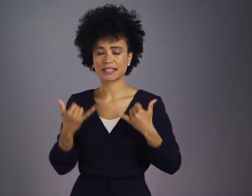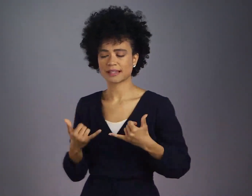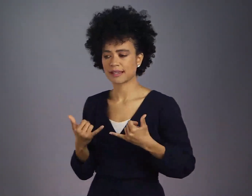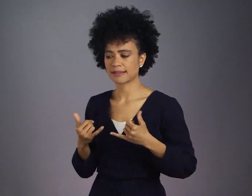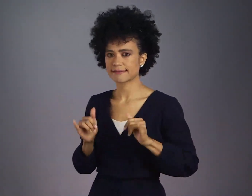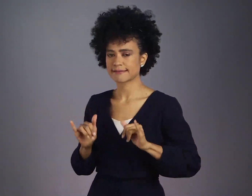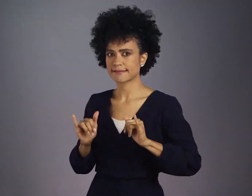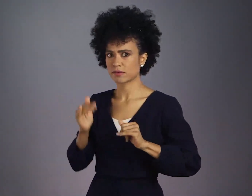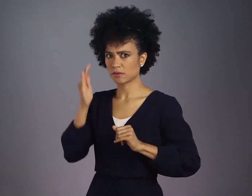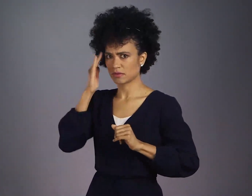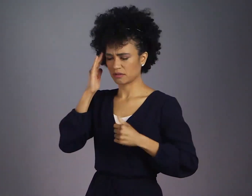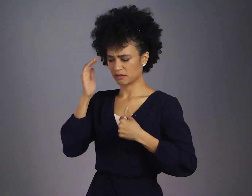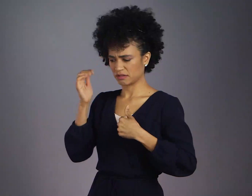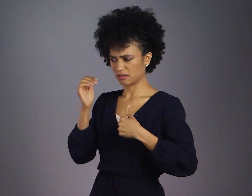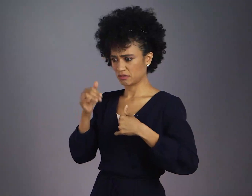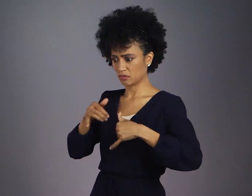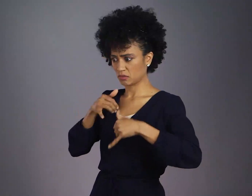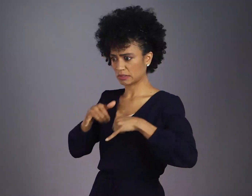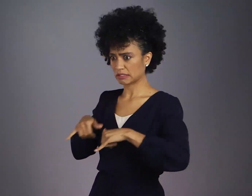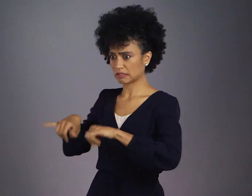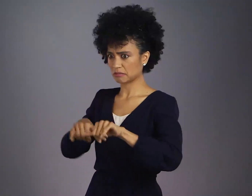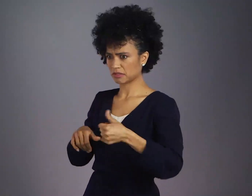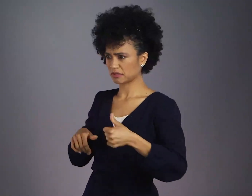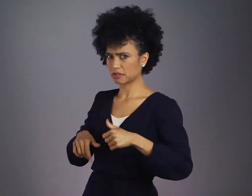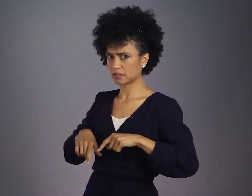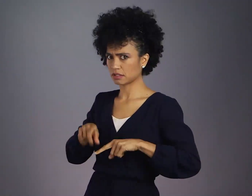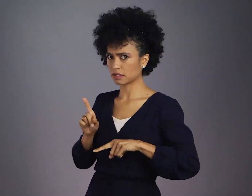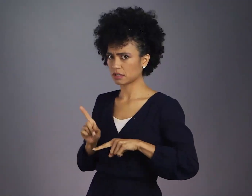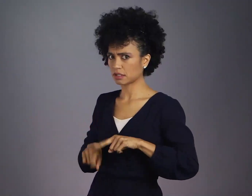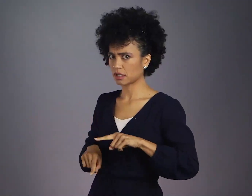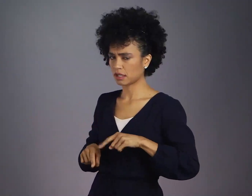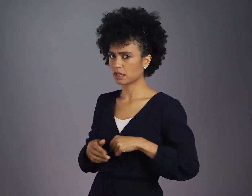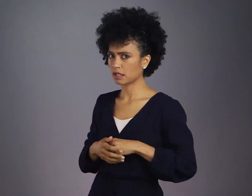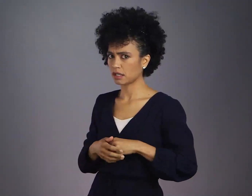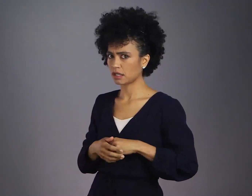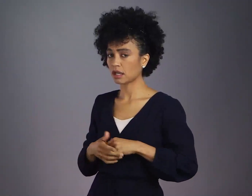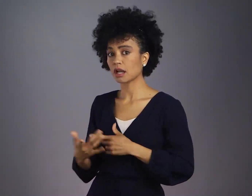He is worried at times, and is becoming aware that he cannot drink like other people.